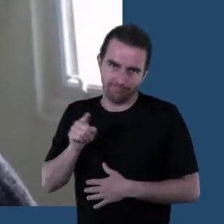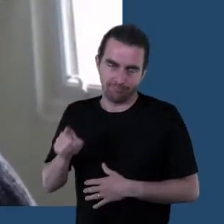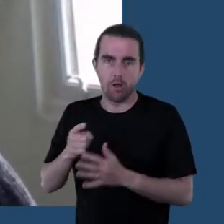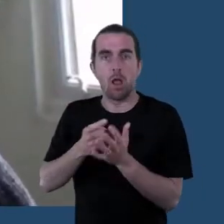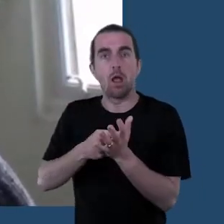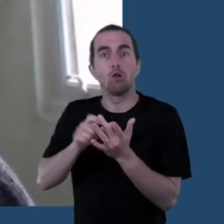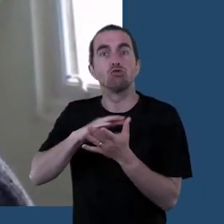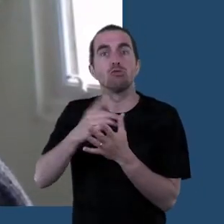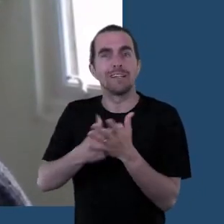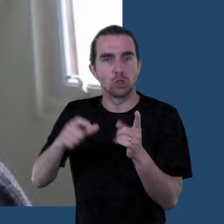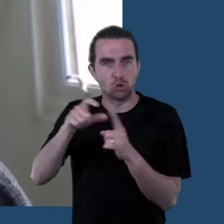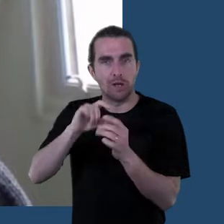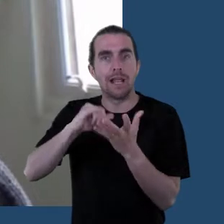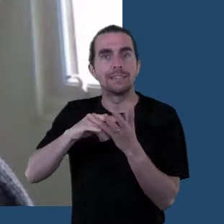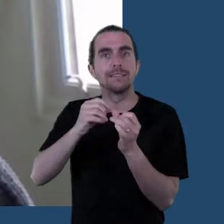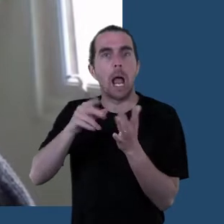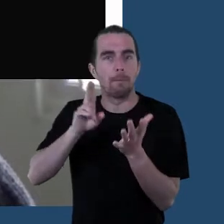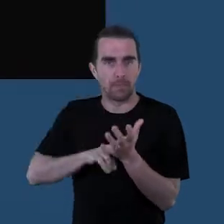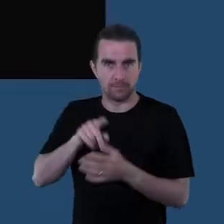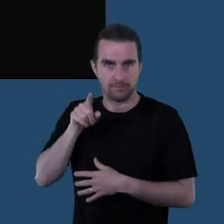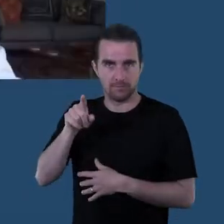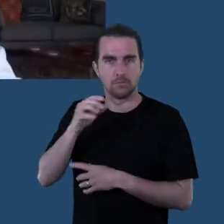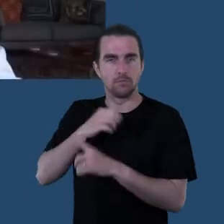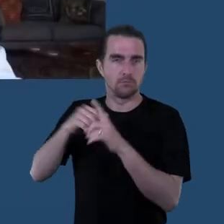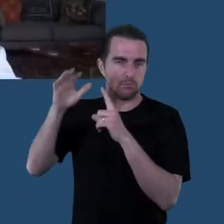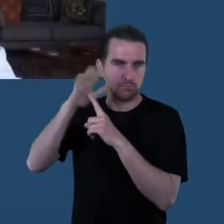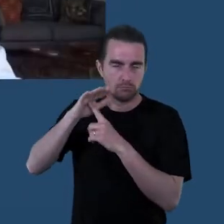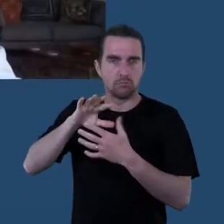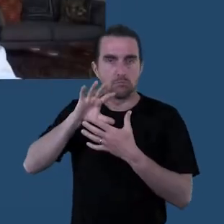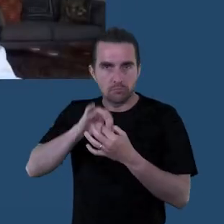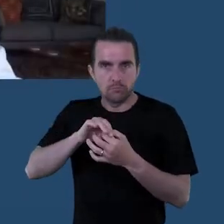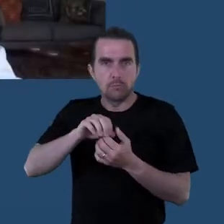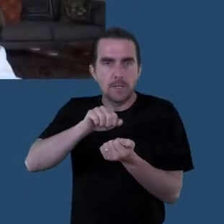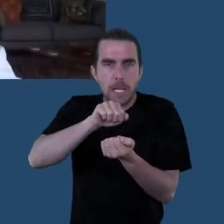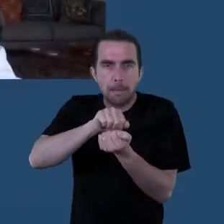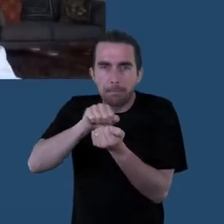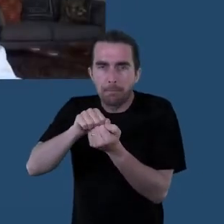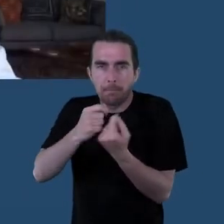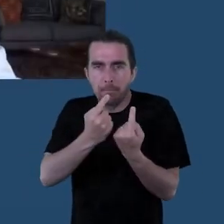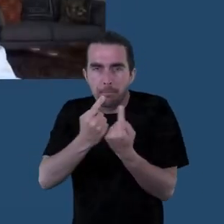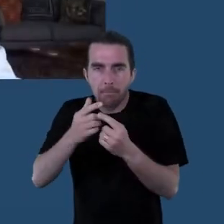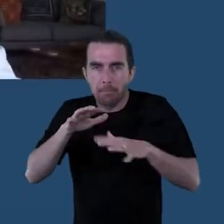First up, we've got Richard Sabin who is principal curator of mammals at Natural History Museum.